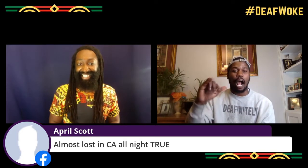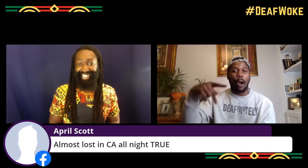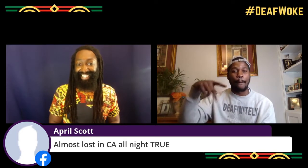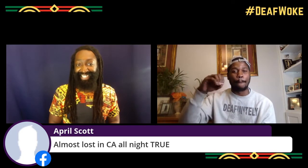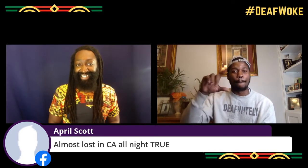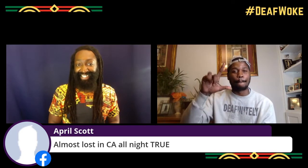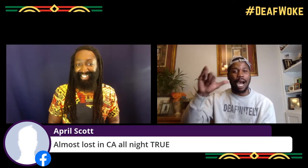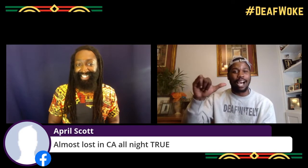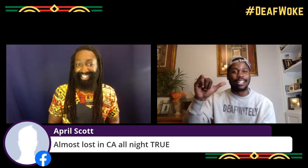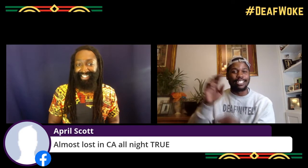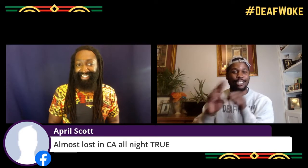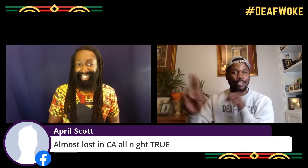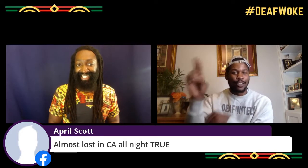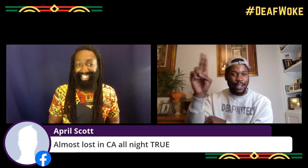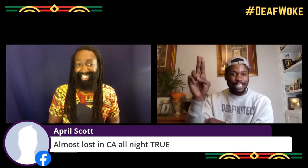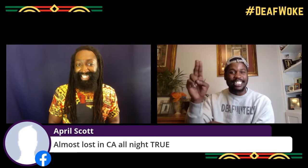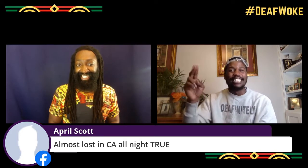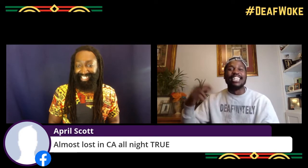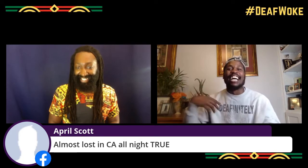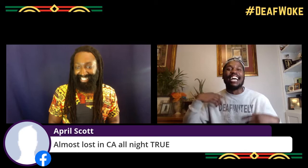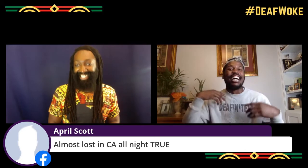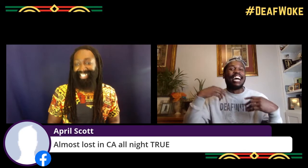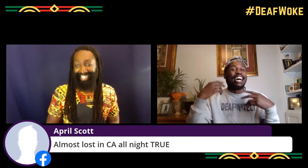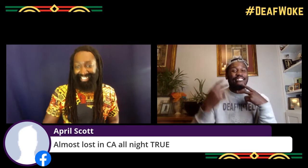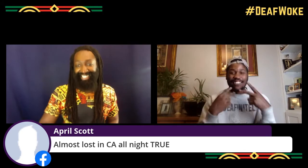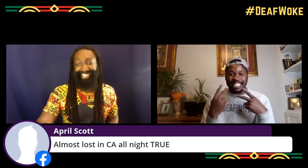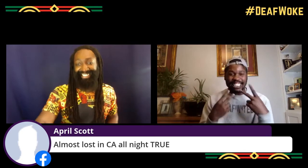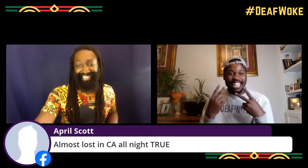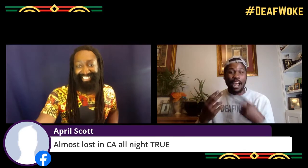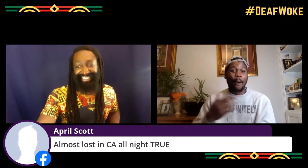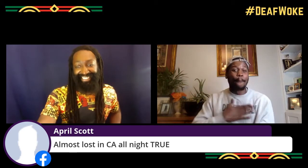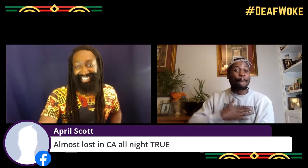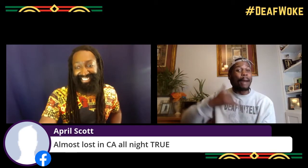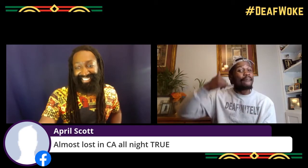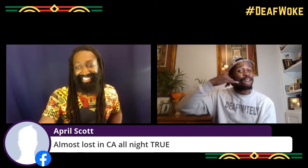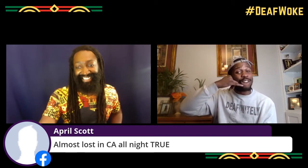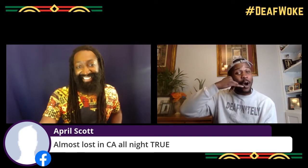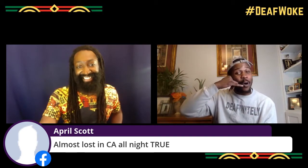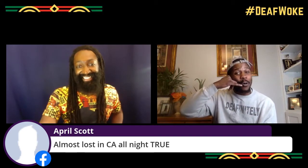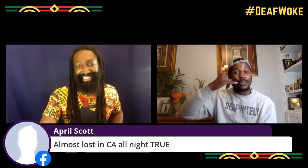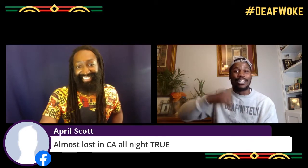I went to California to visit, there visiting the university.